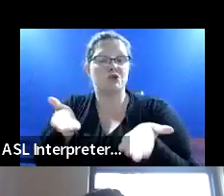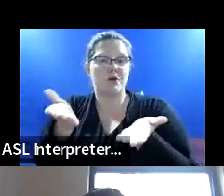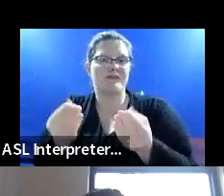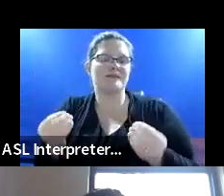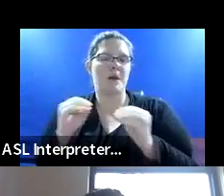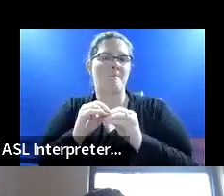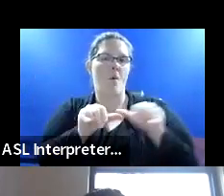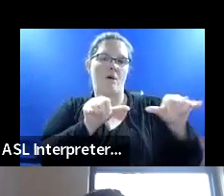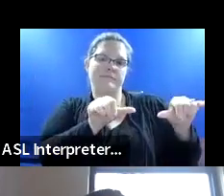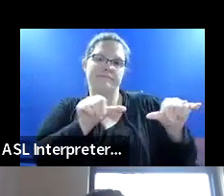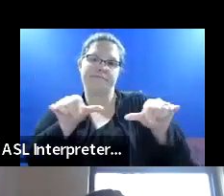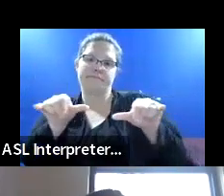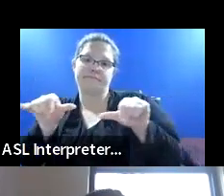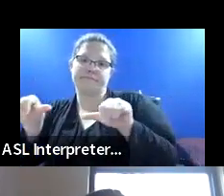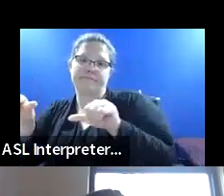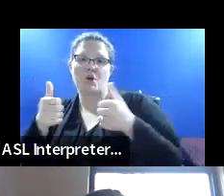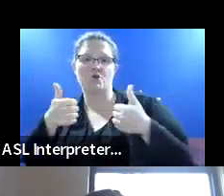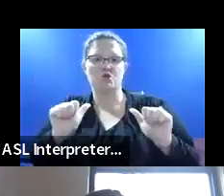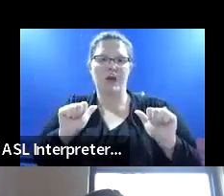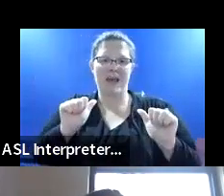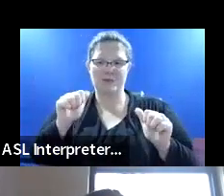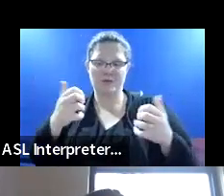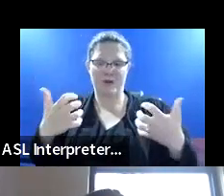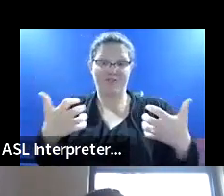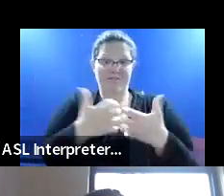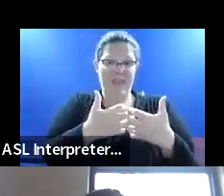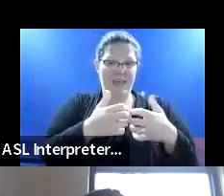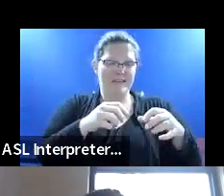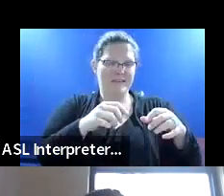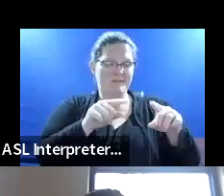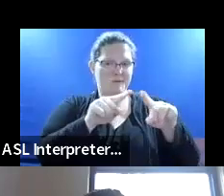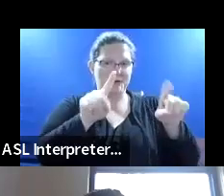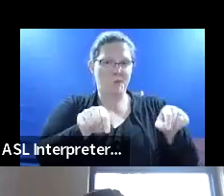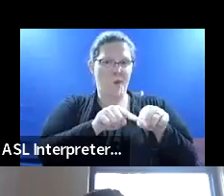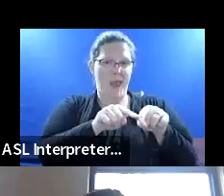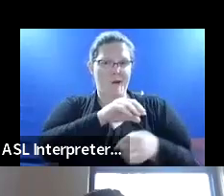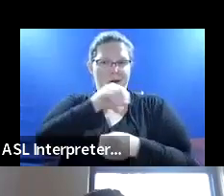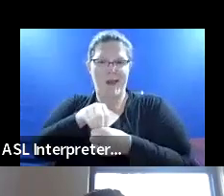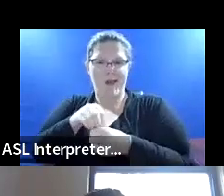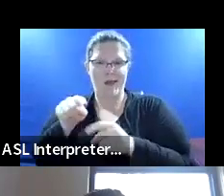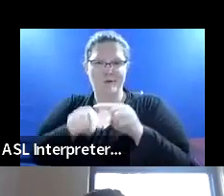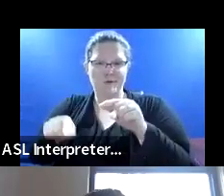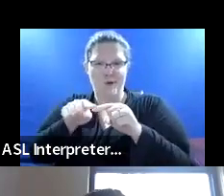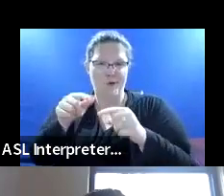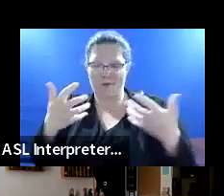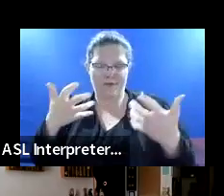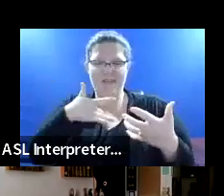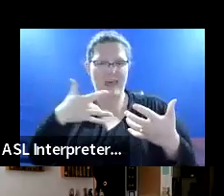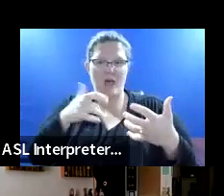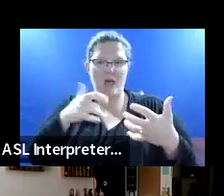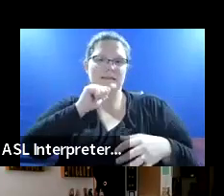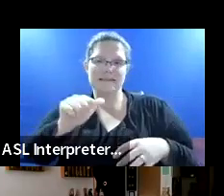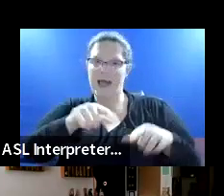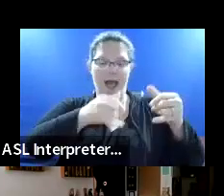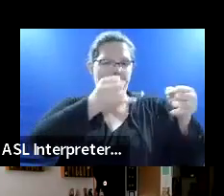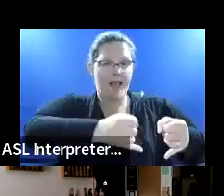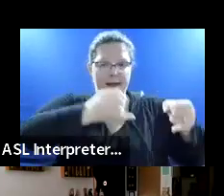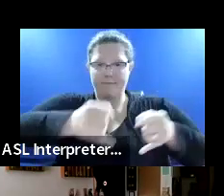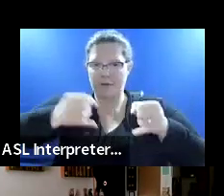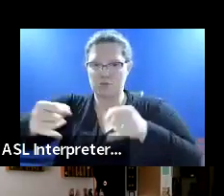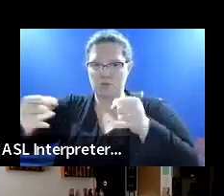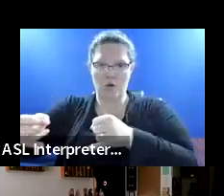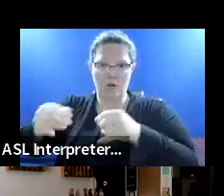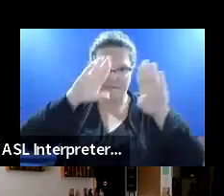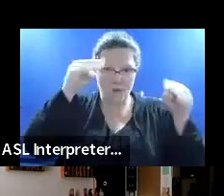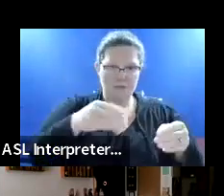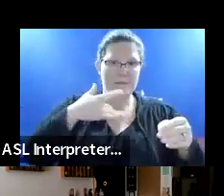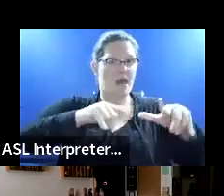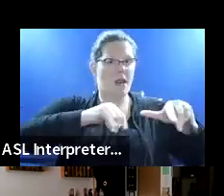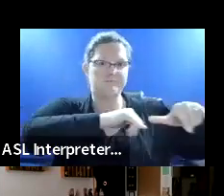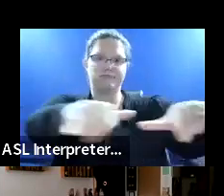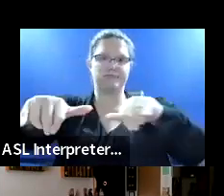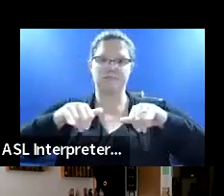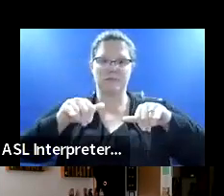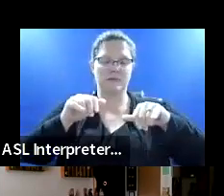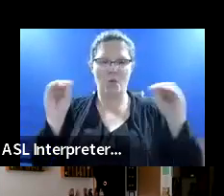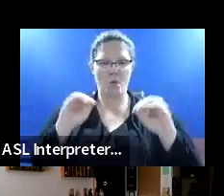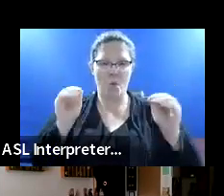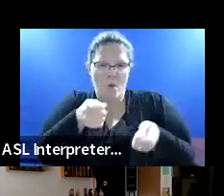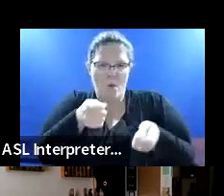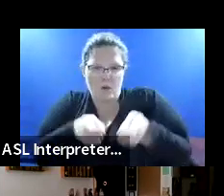AND ESSENTIALLY, TESTING THE MODEL OF THIS INDEPENDENT REENTRY PLAN RECOGNIZING THAT MOST OF THE SOCIAL WORKERS IN PRISONS ARE COMPLETELY OVERLOADED WITH A RIDICULOUS AMOUNT OF INDIVIDUALS ON THEIR CASELOAD.